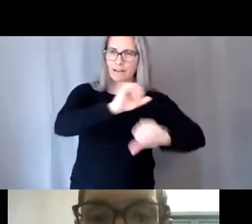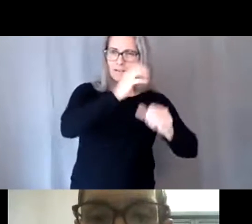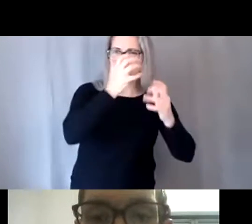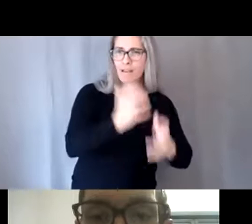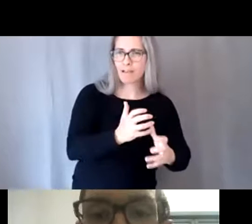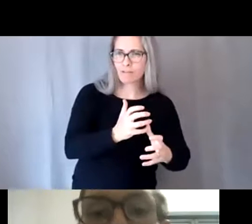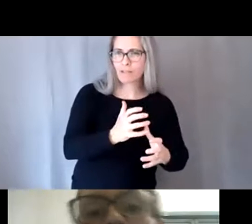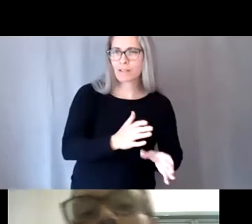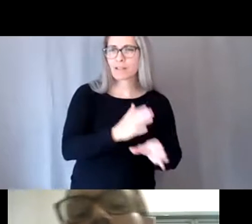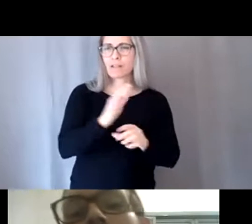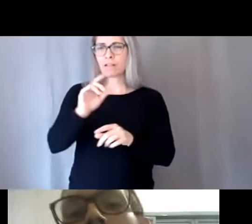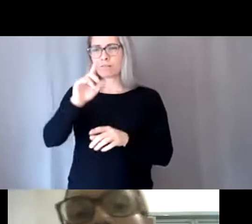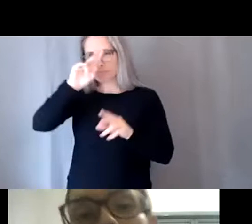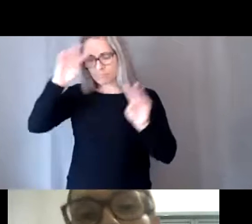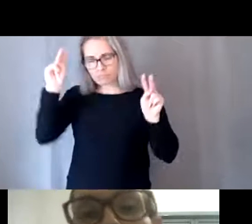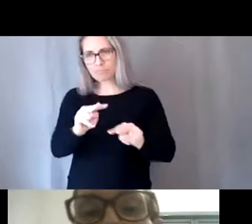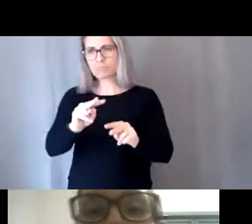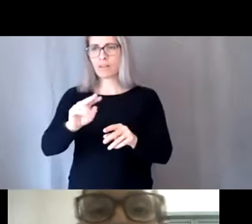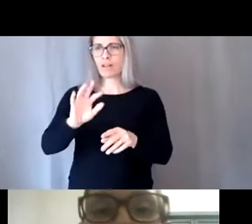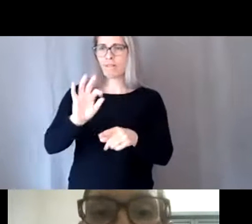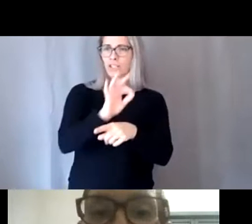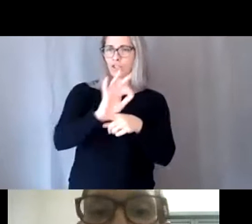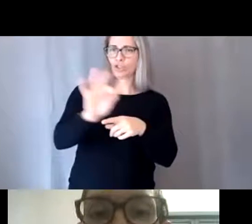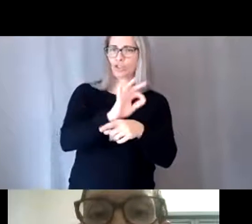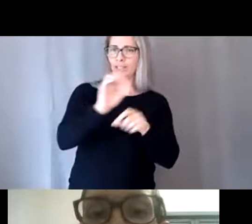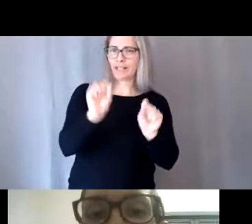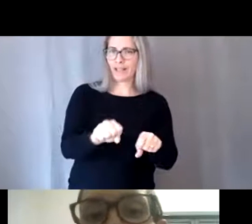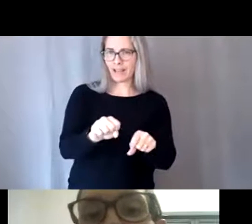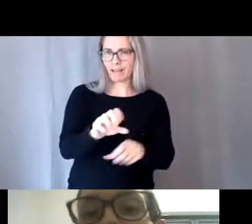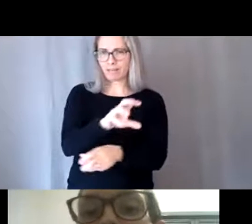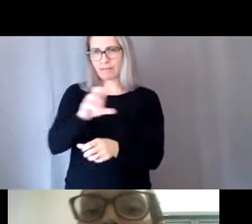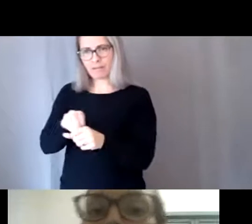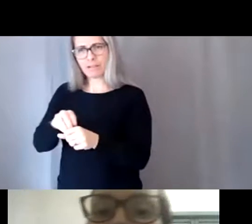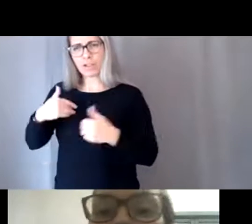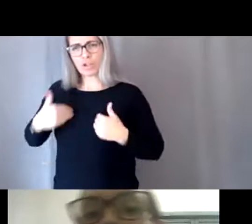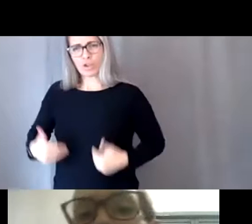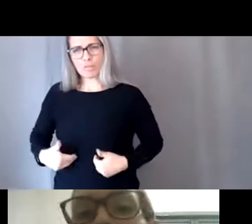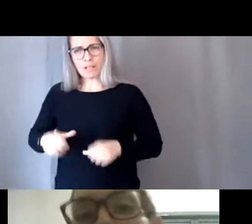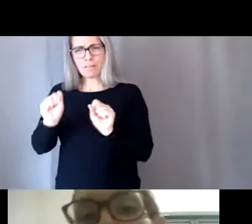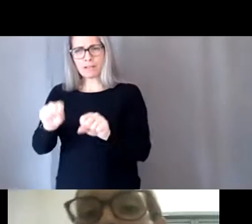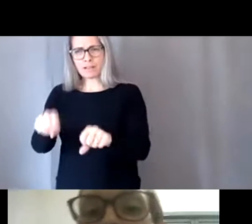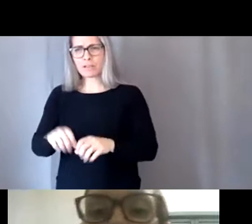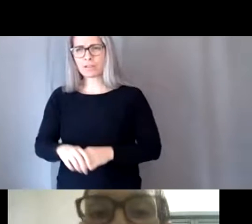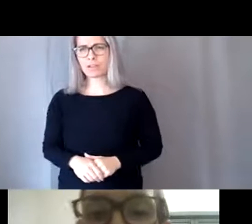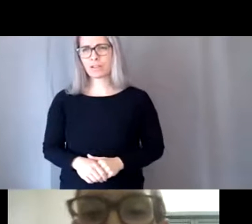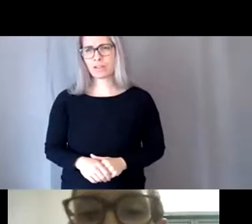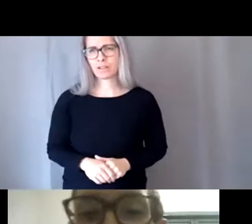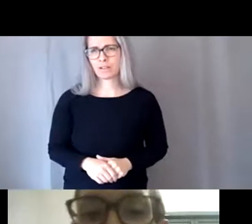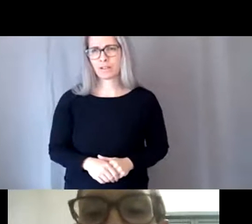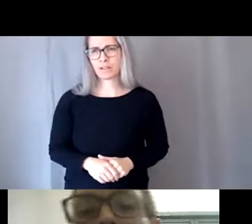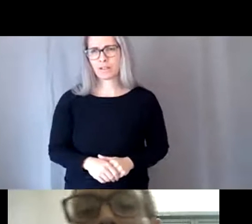with clinical lab with clinical rehabilitation laboratory